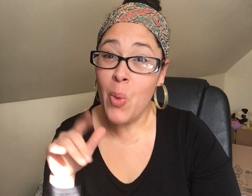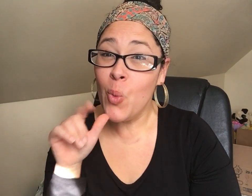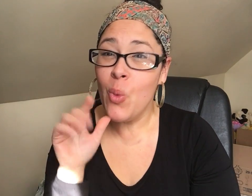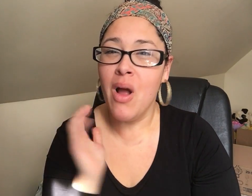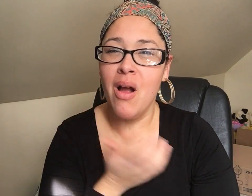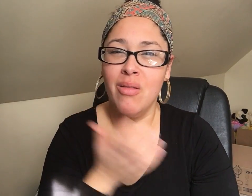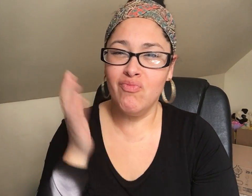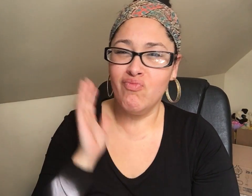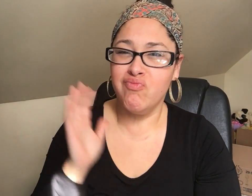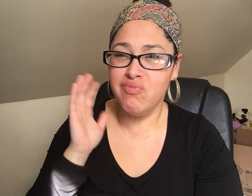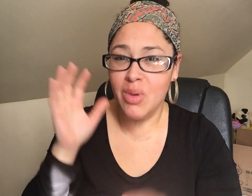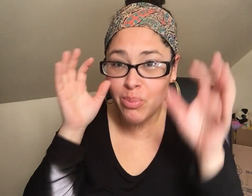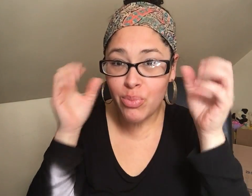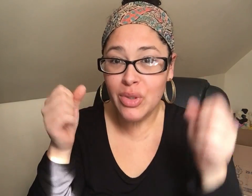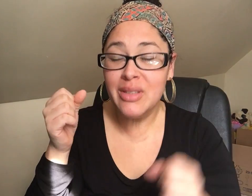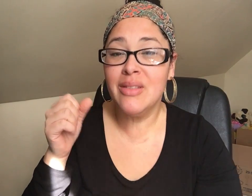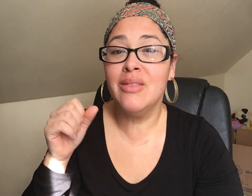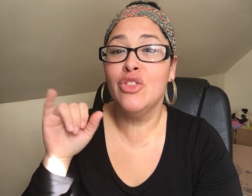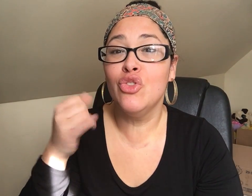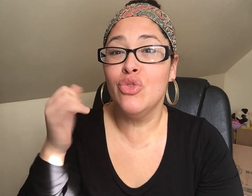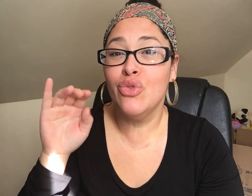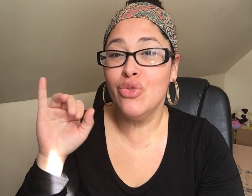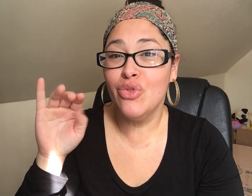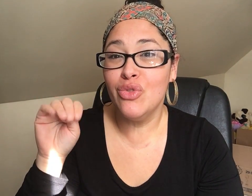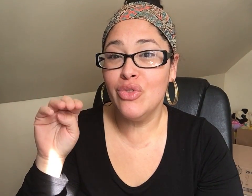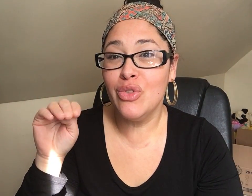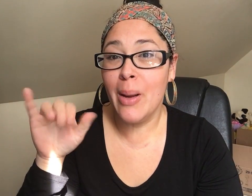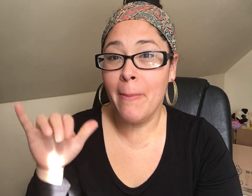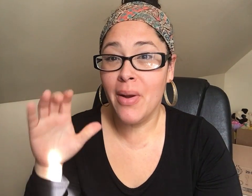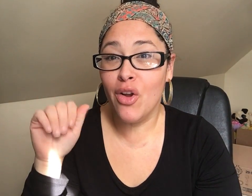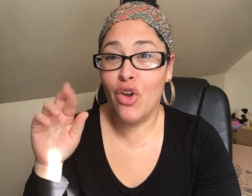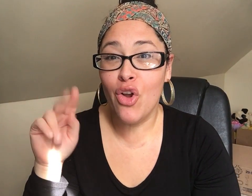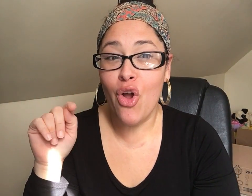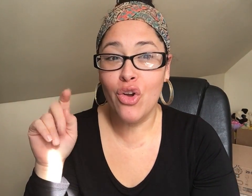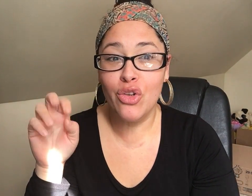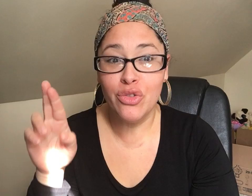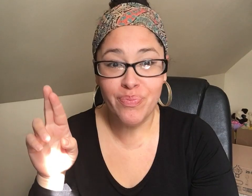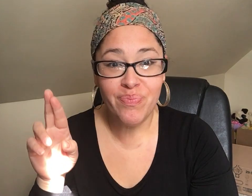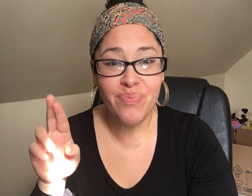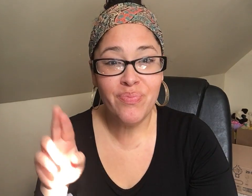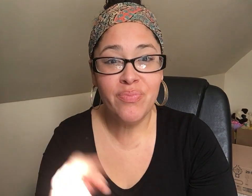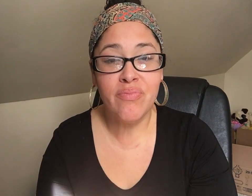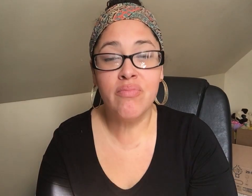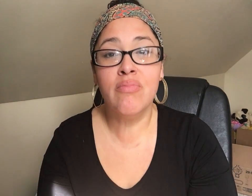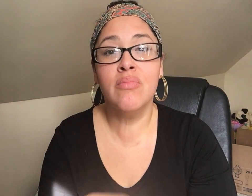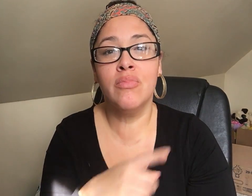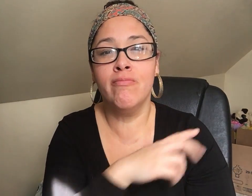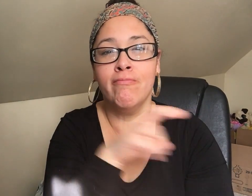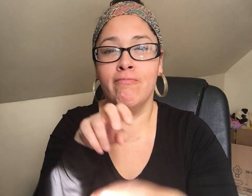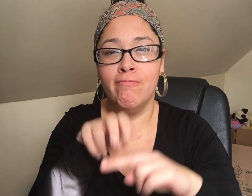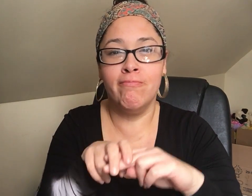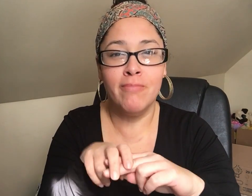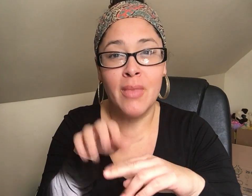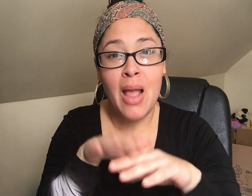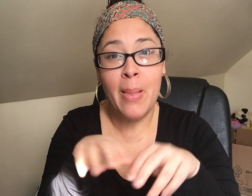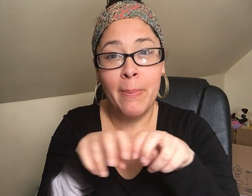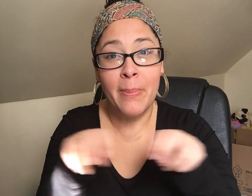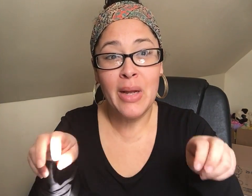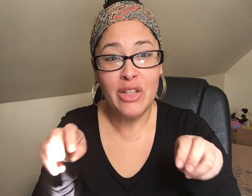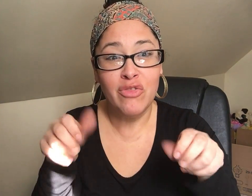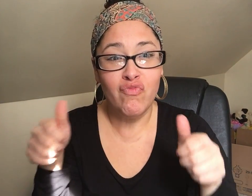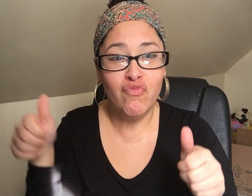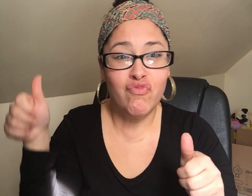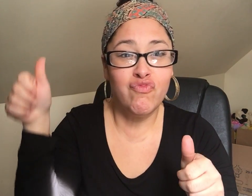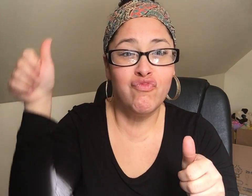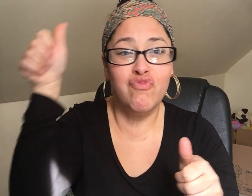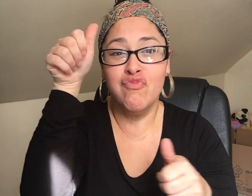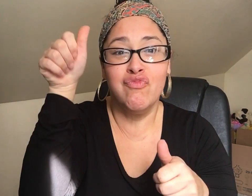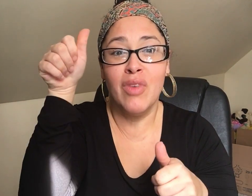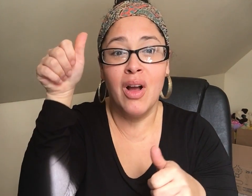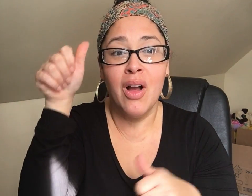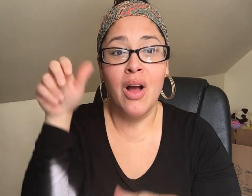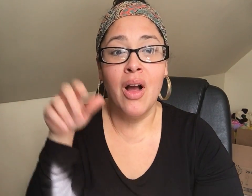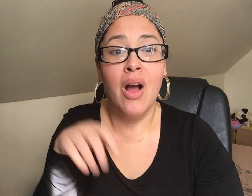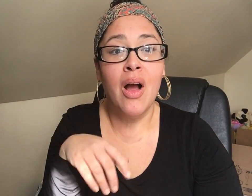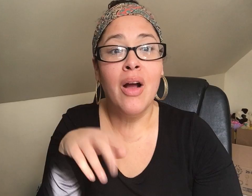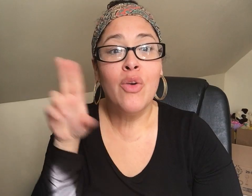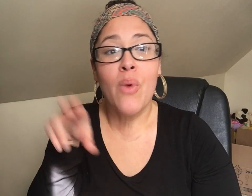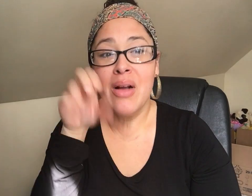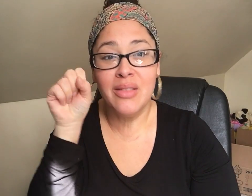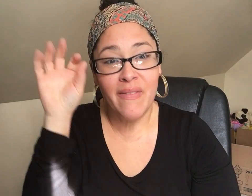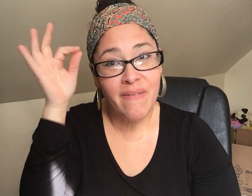She was appointed by our Former President Jimmy Carter to sit on United States Federal judge.